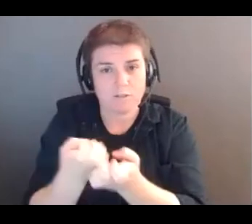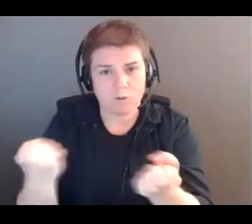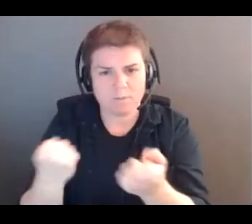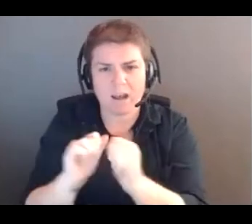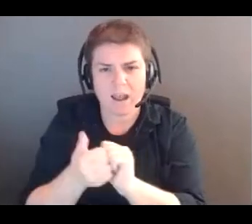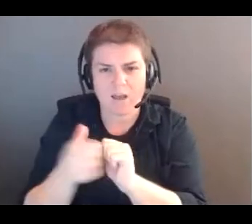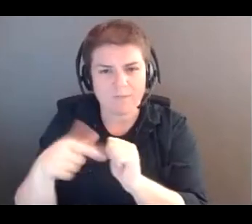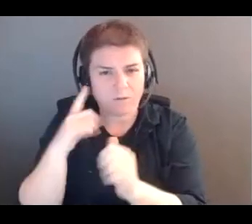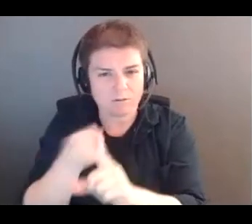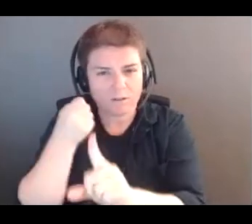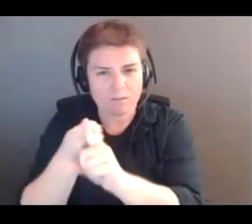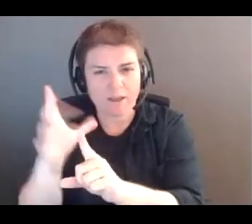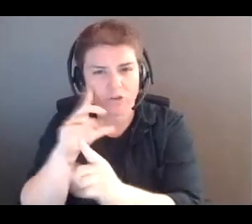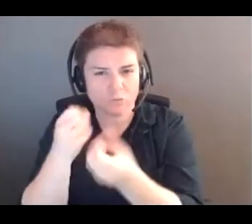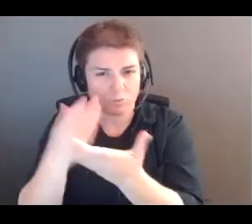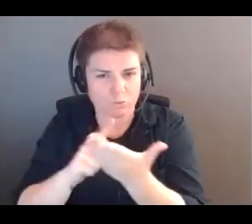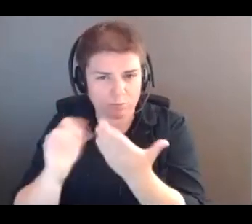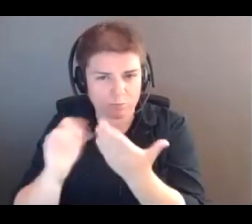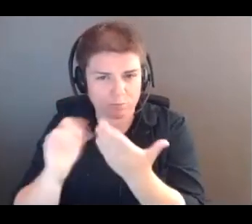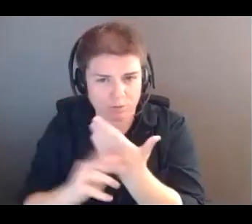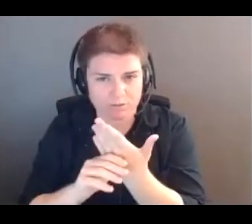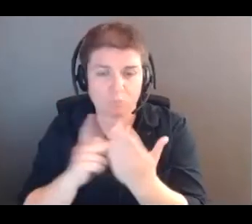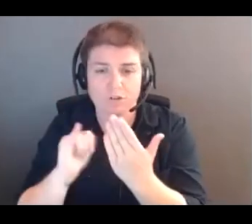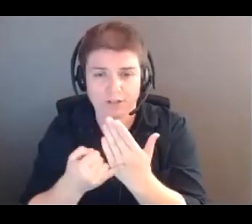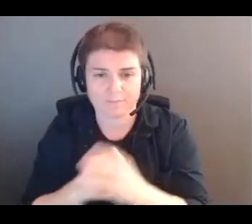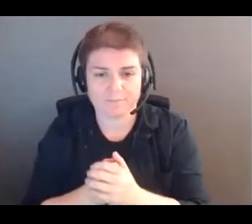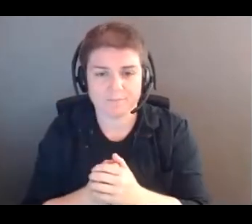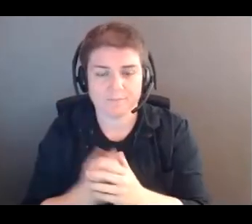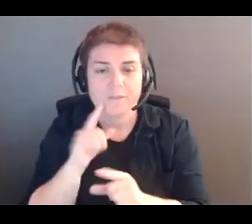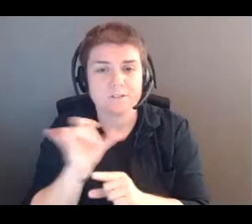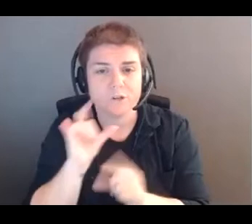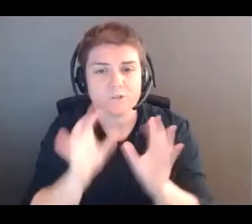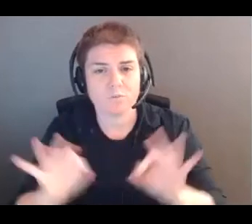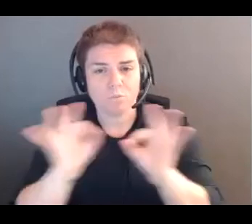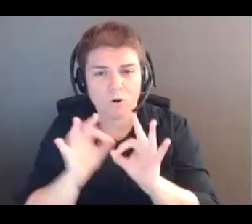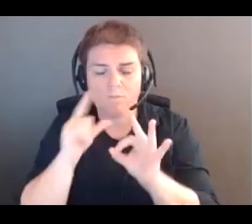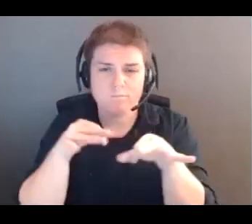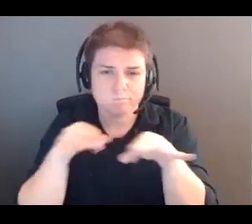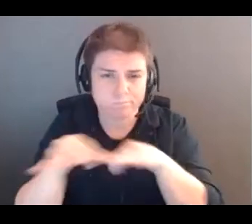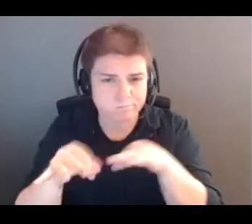impact your proposed project. It will be important to make a case for why you should own the